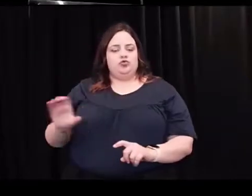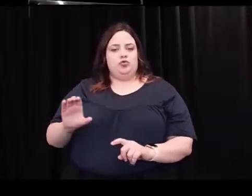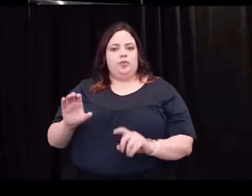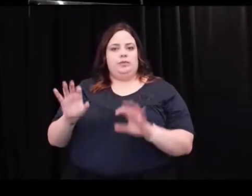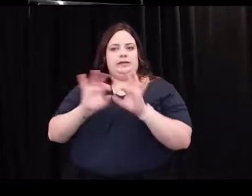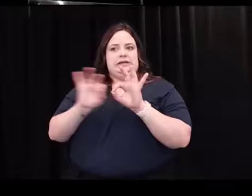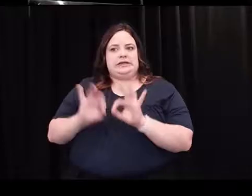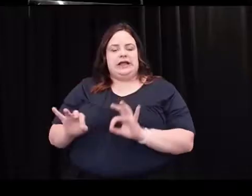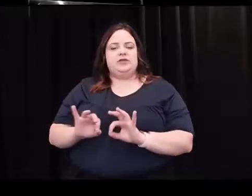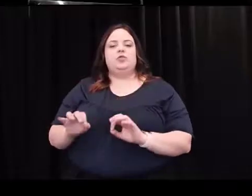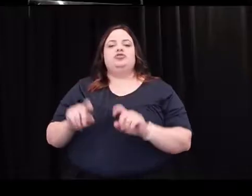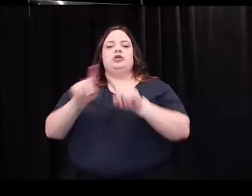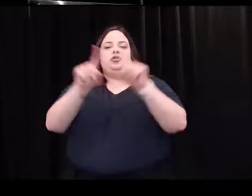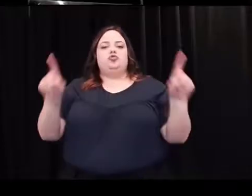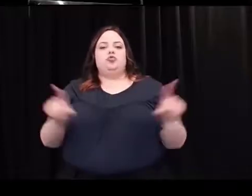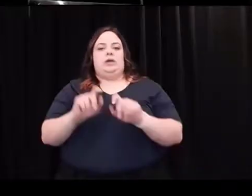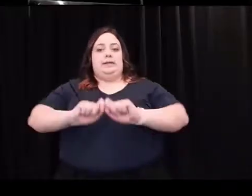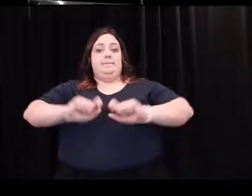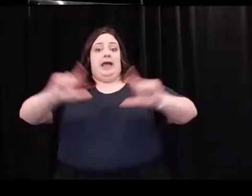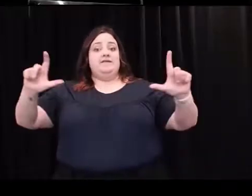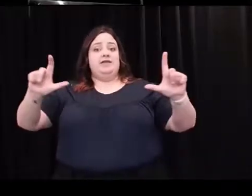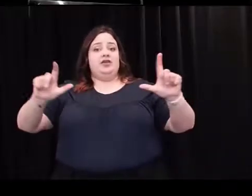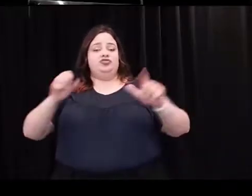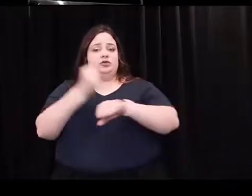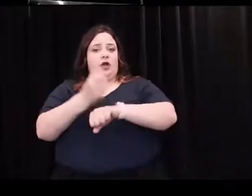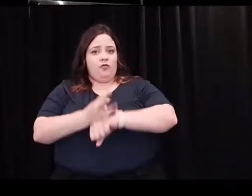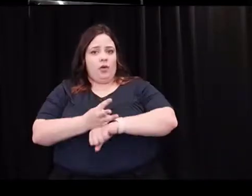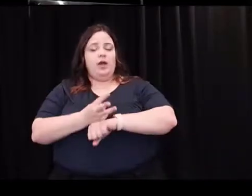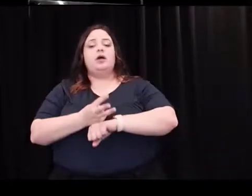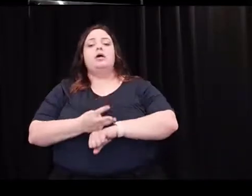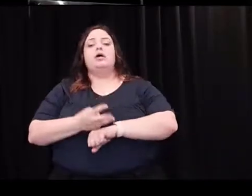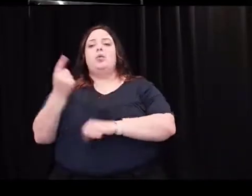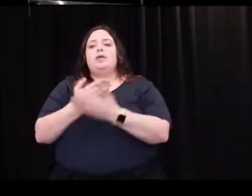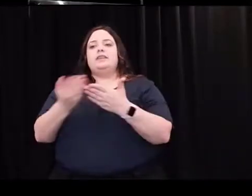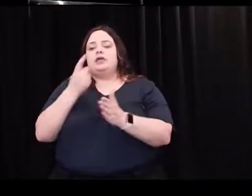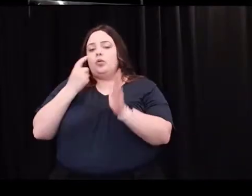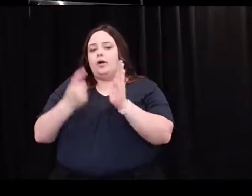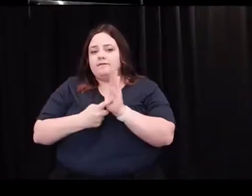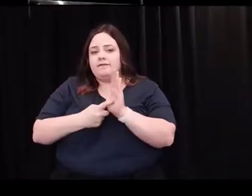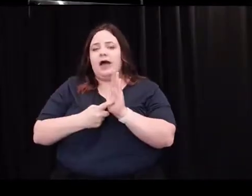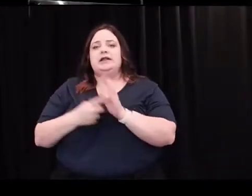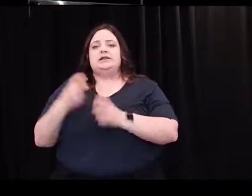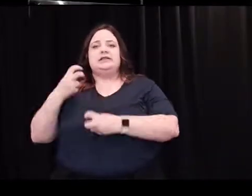which is screen magnification software, one of the things that you'll find is issues relating